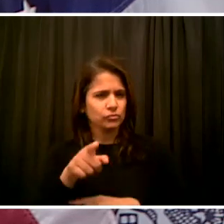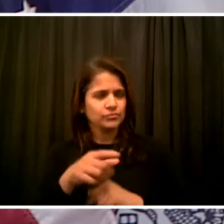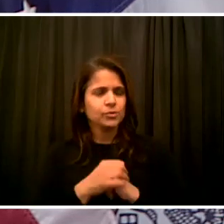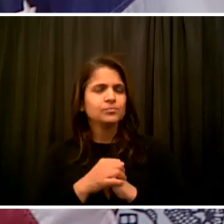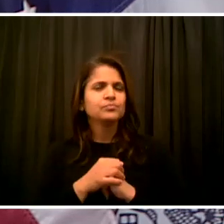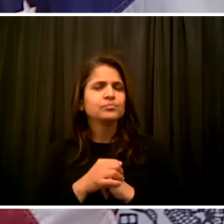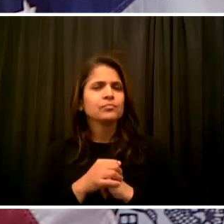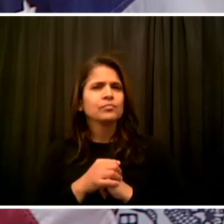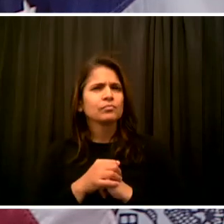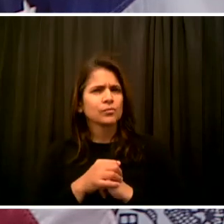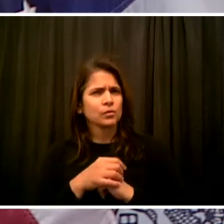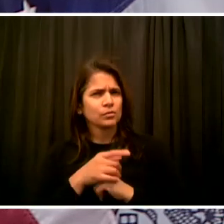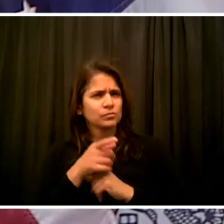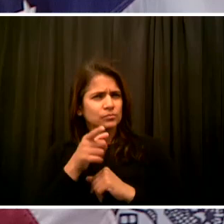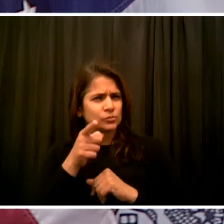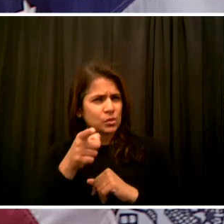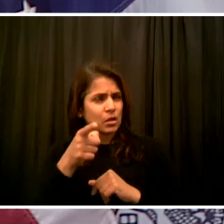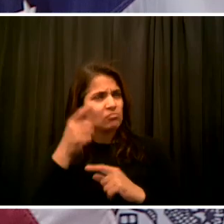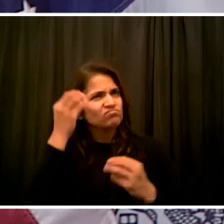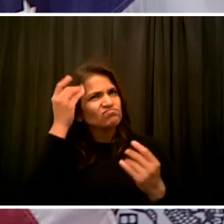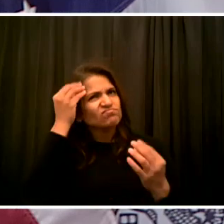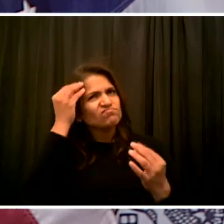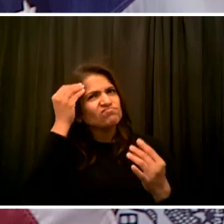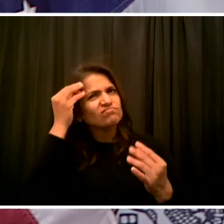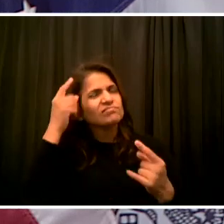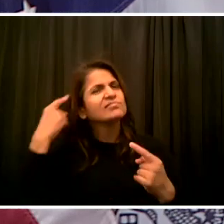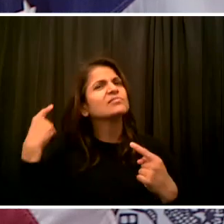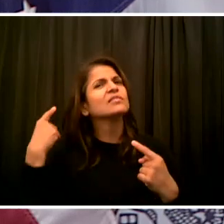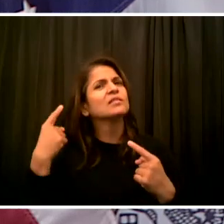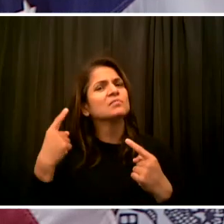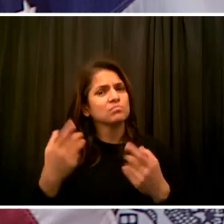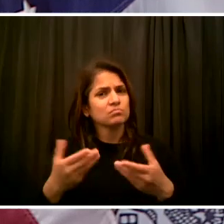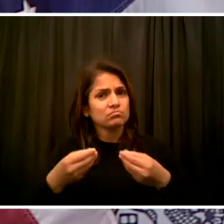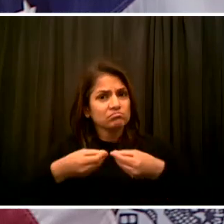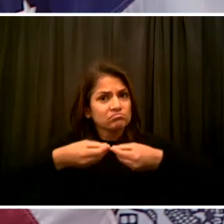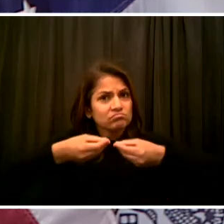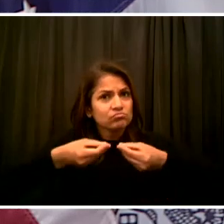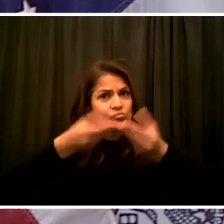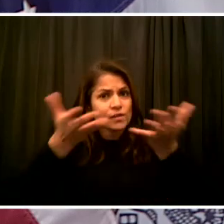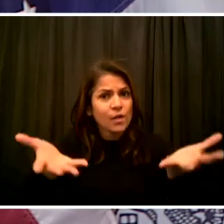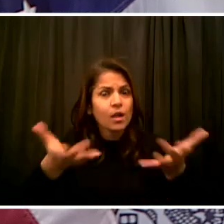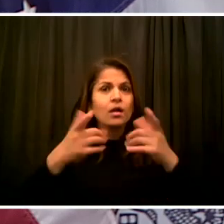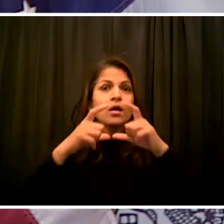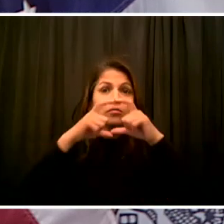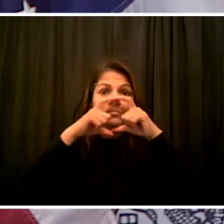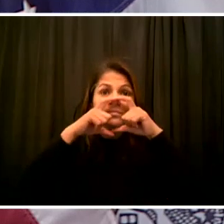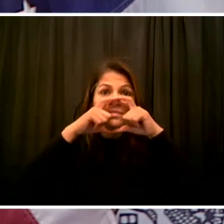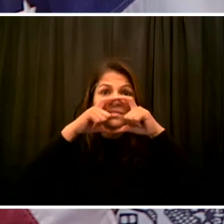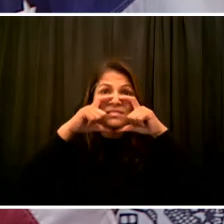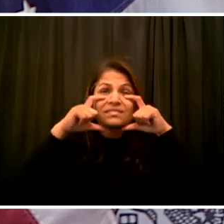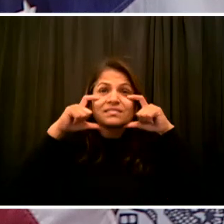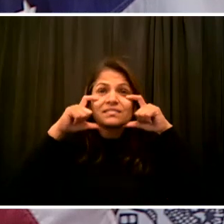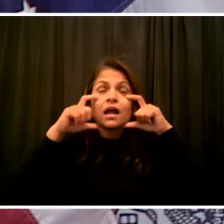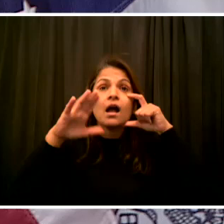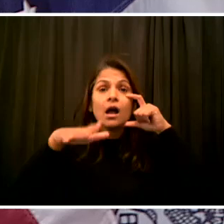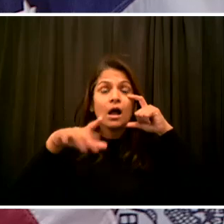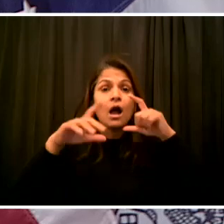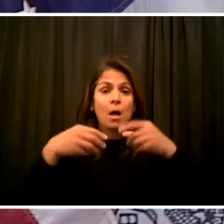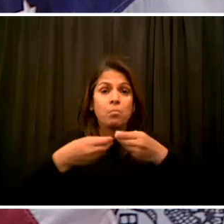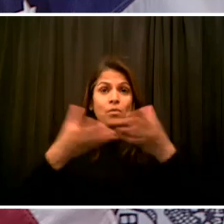THIS IS A TACTICAL QUESTION. AHS HET CITY PUT ANY THOUGHTS TO PROVIDING CLEAR MASKS, ORMA S KS